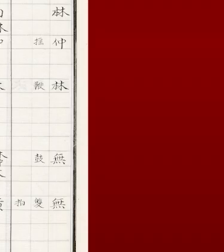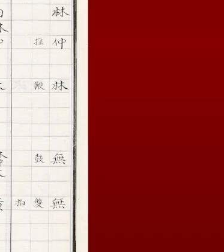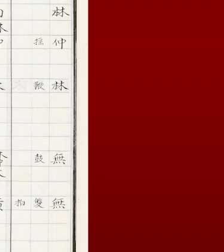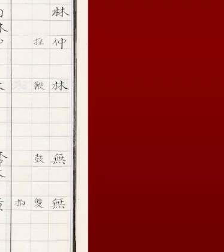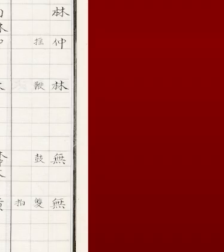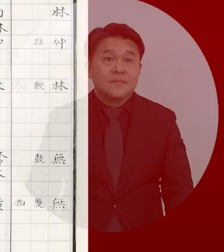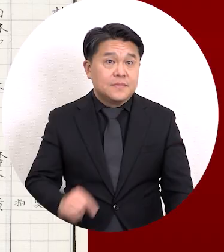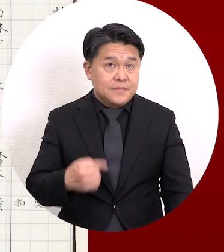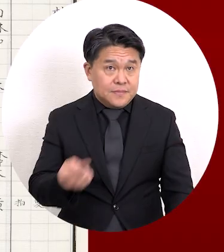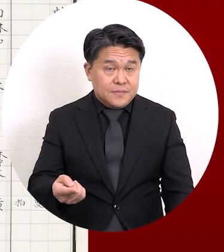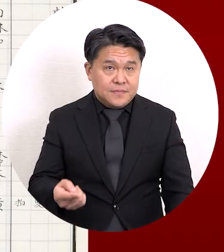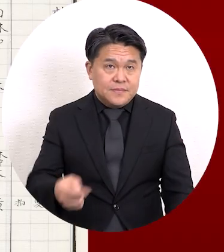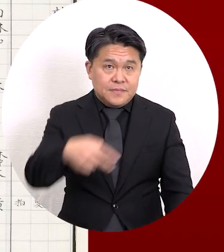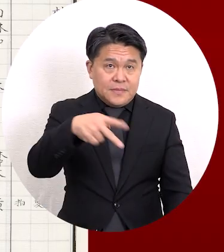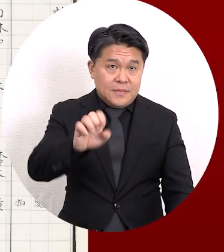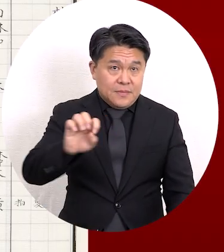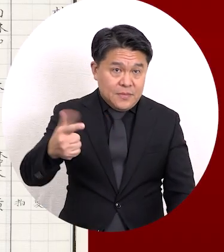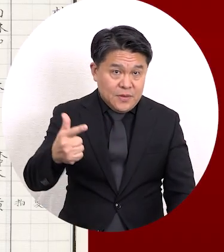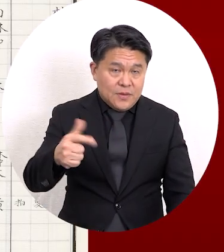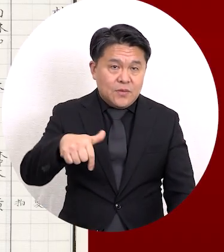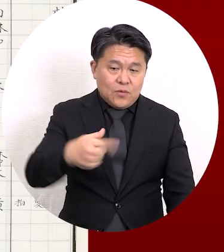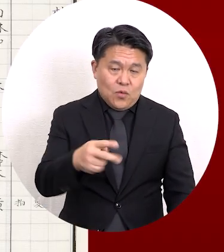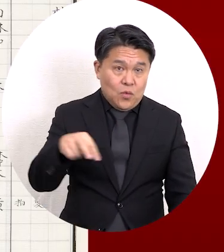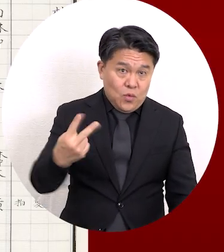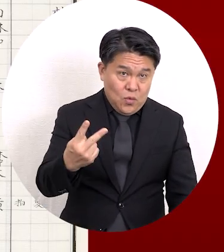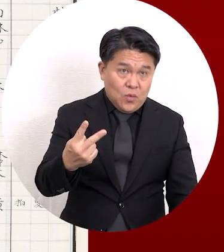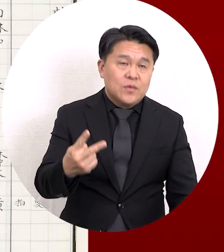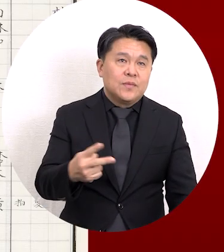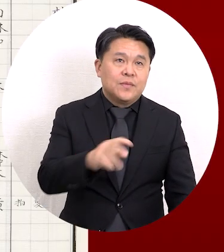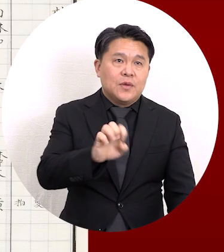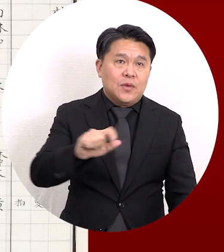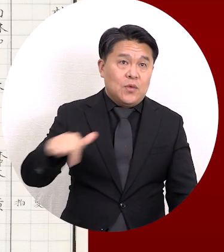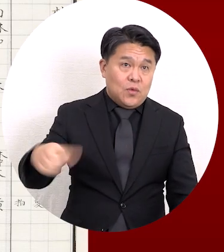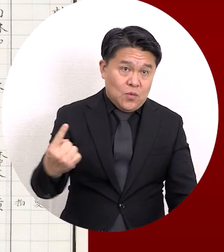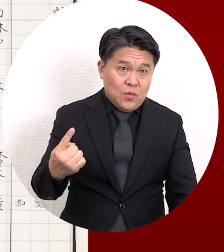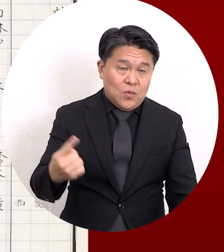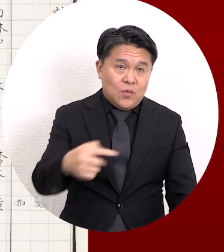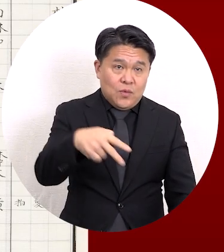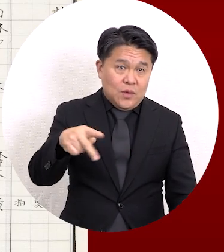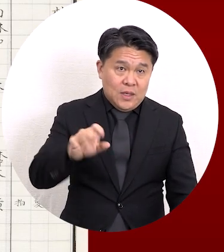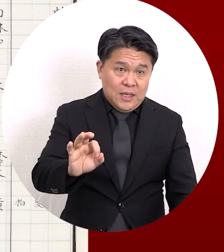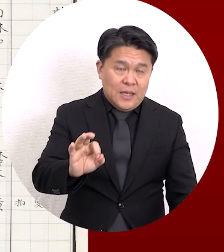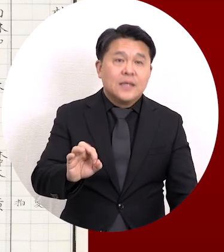After that, it continues with "ssangpyeon-goyo-pyeongo-ssang," and so on.